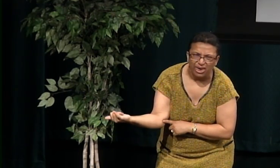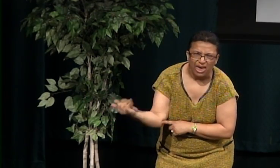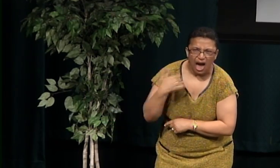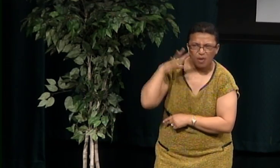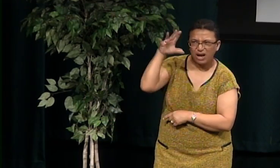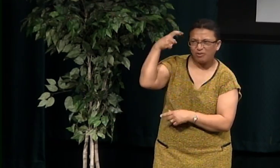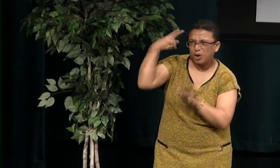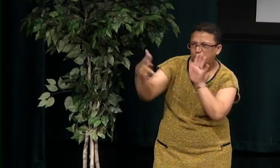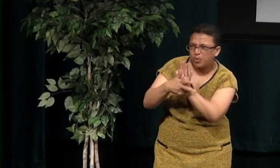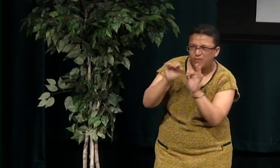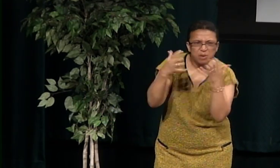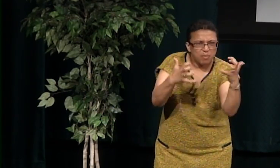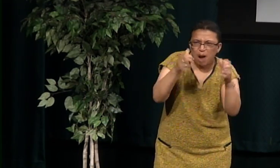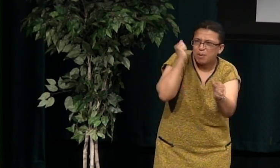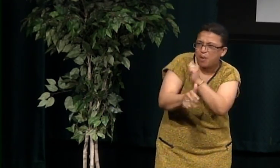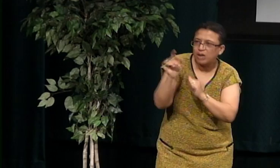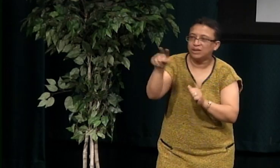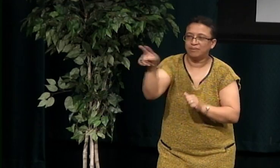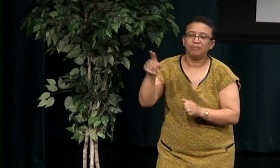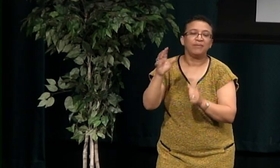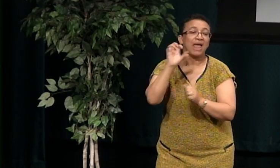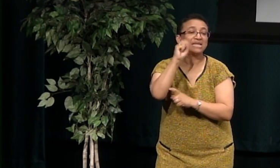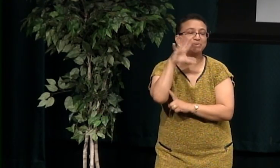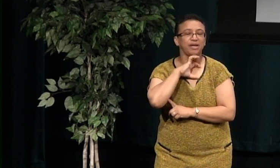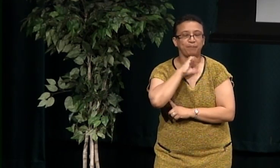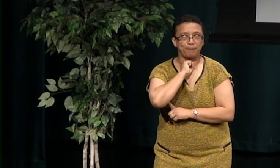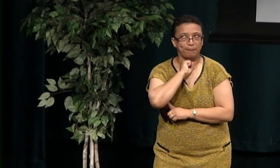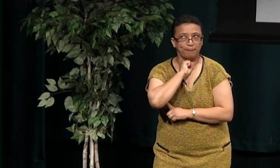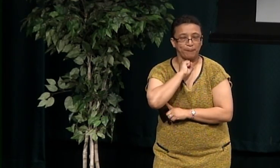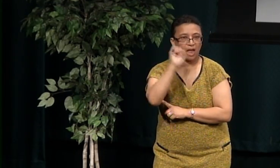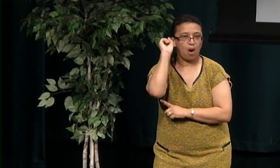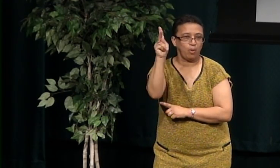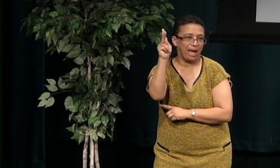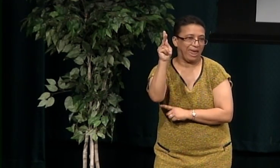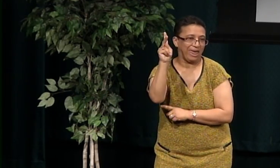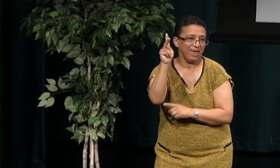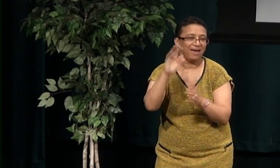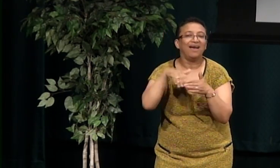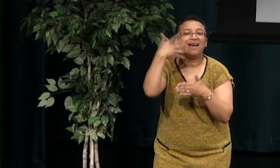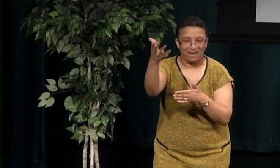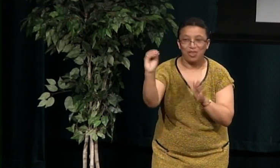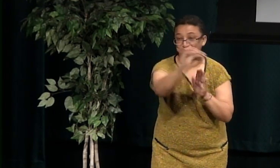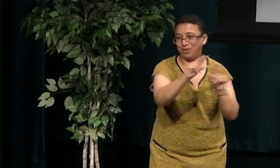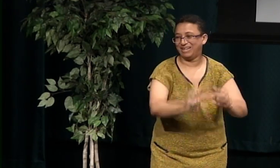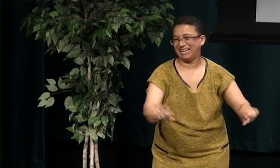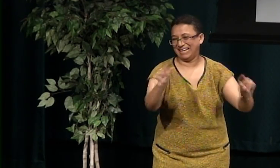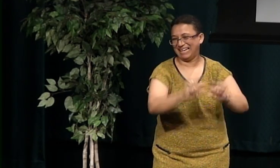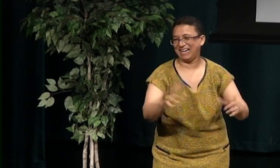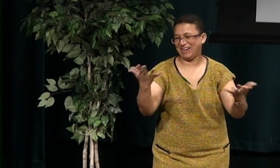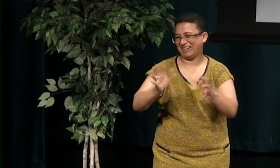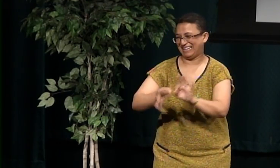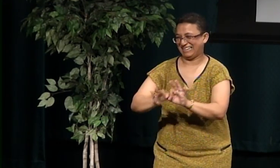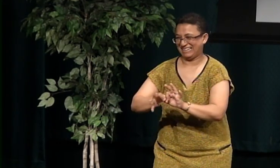ratified this in 2007 but you're opposed this now, why are you doing so? And they realized that they lost the argument